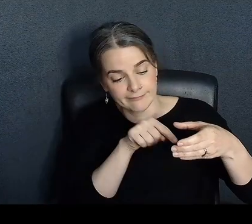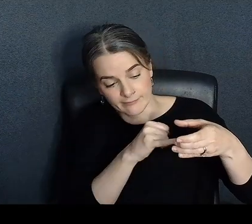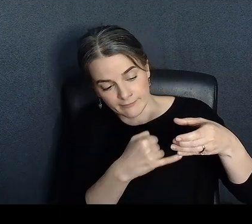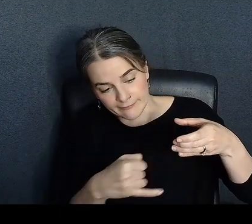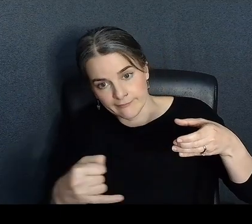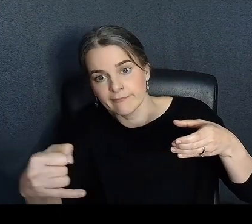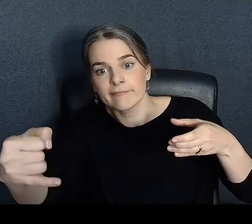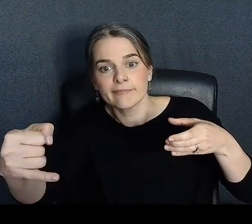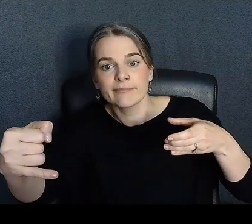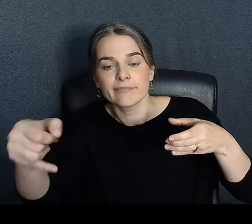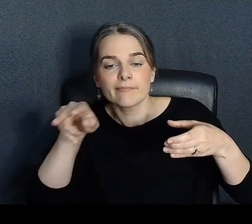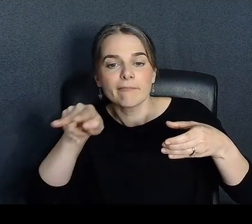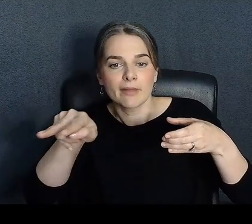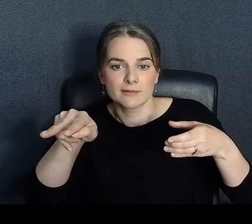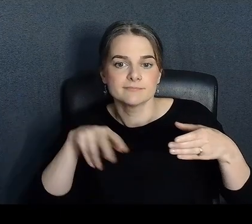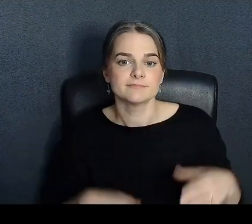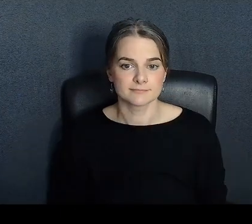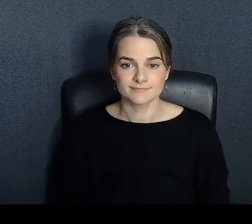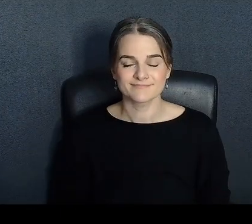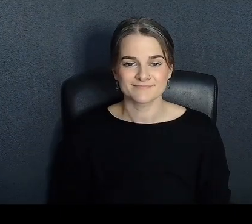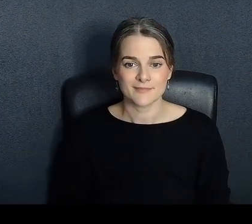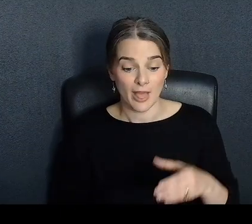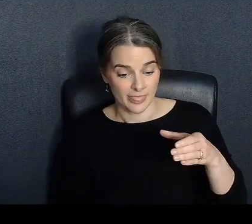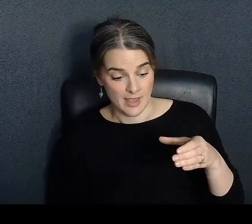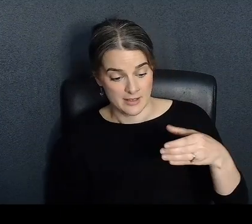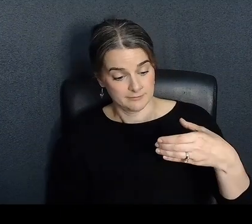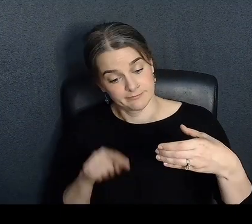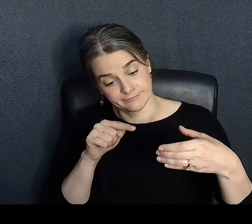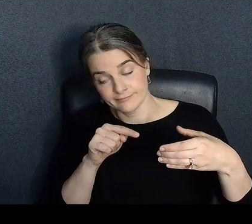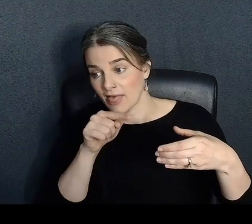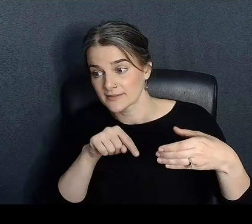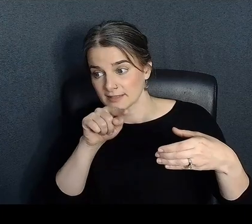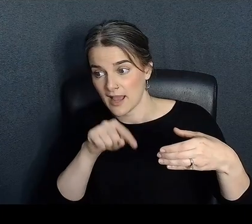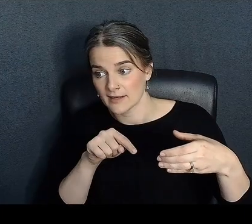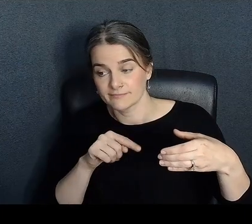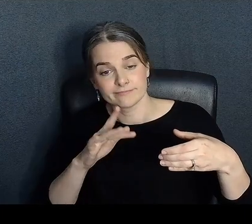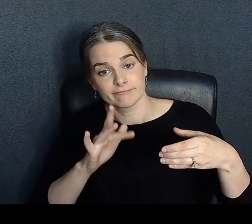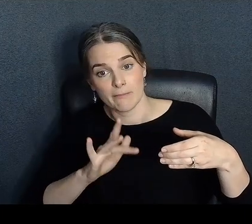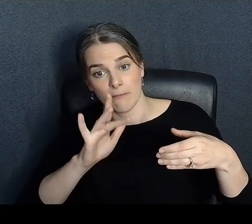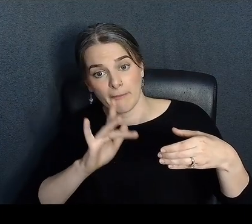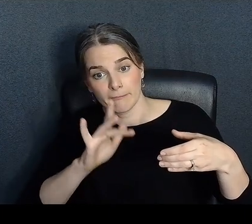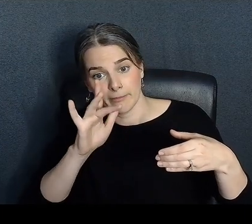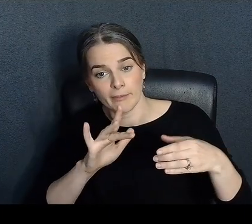You can adjust for the flashing patterns and the ringing